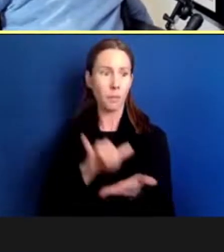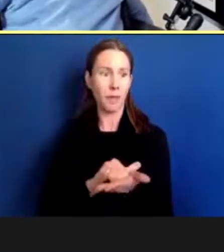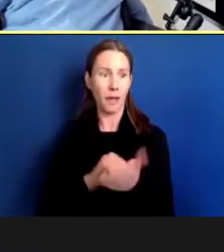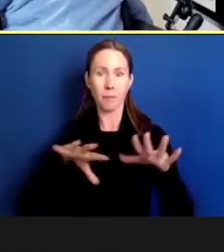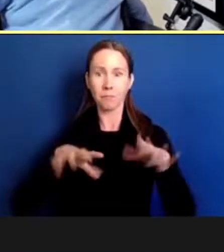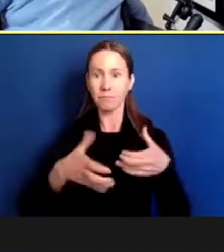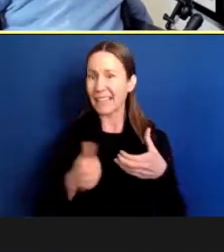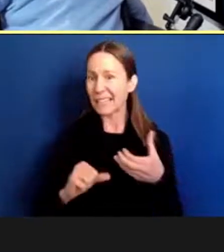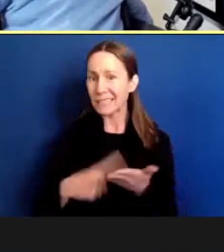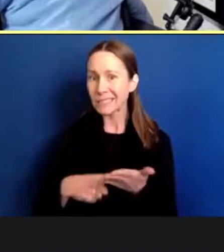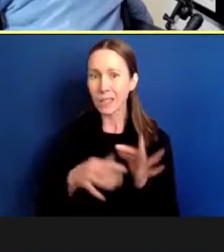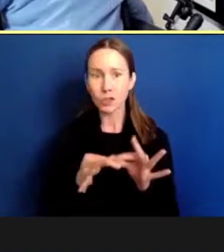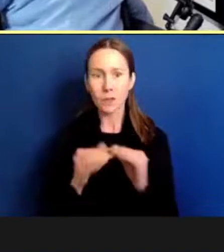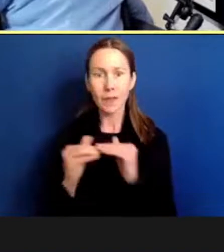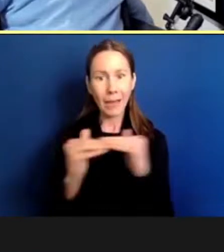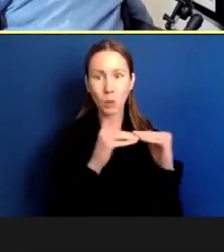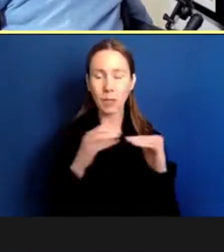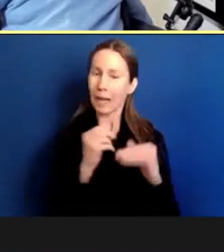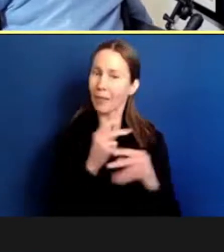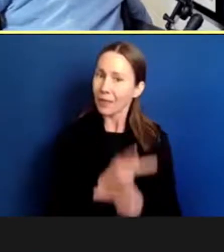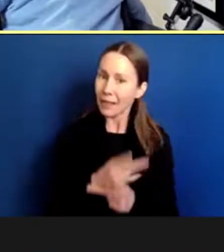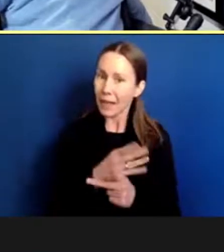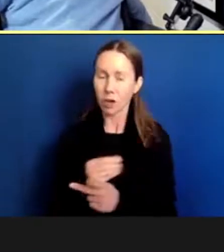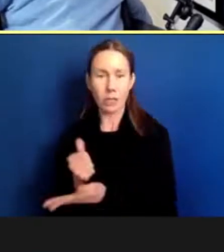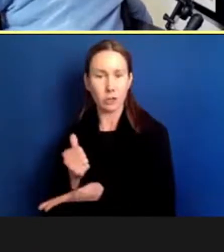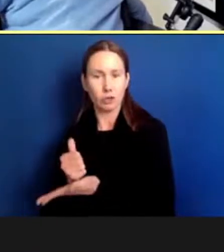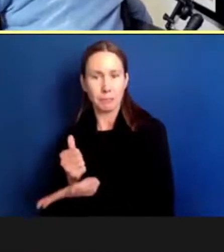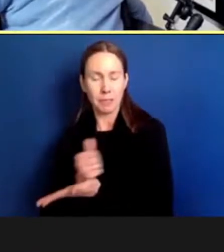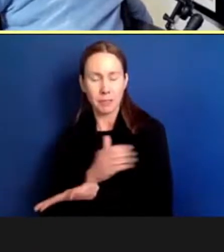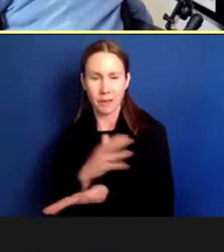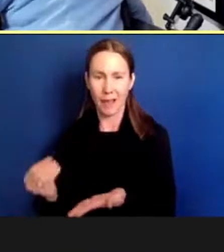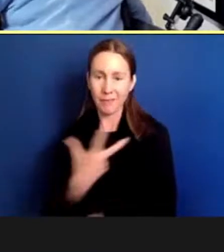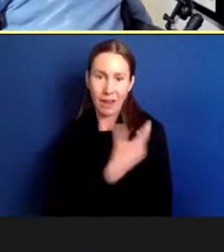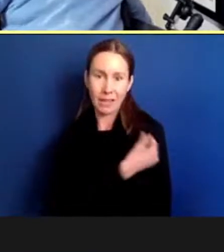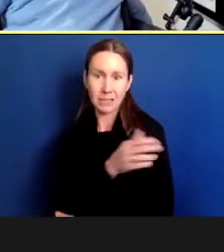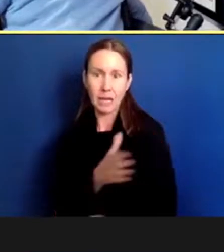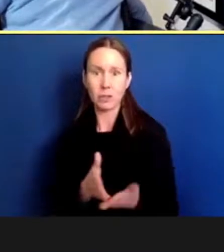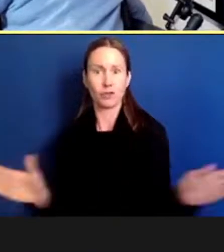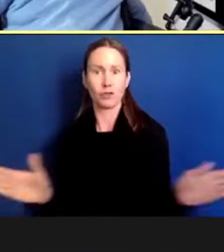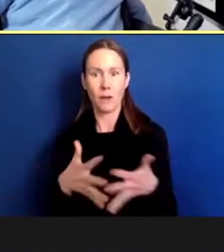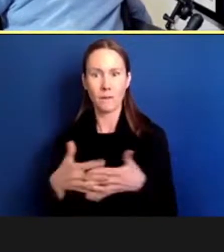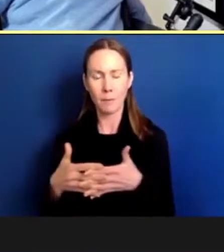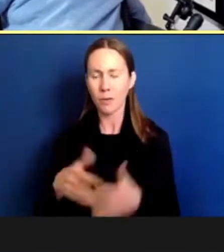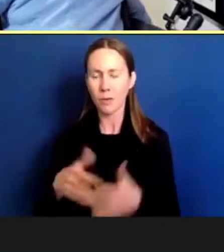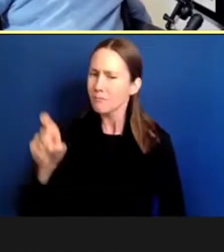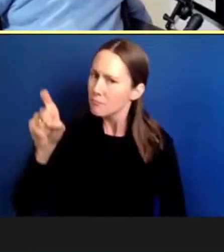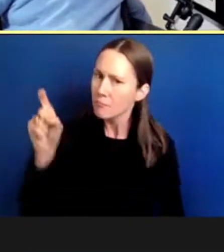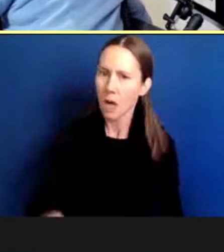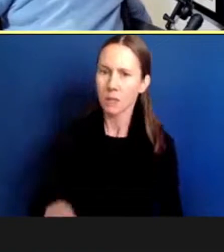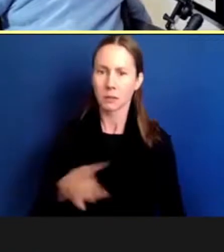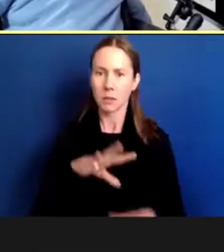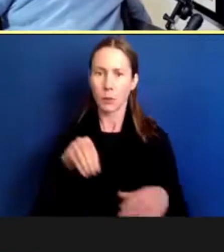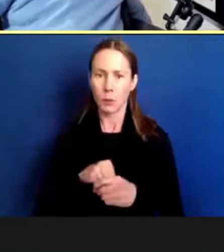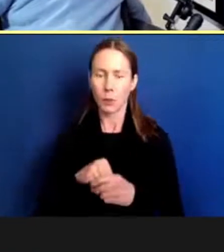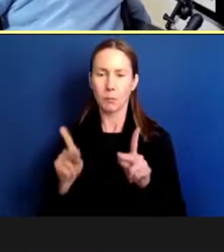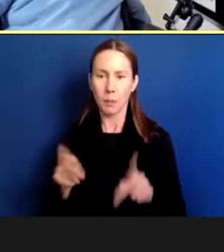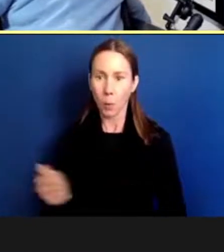equity in the care and treatment and vaccination of America must include people with disabilities.